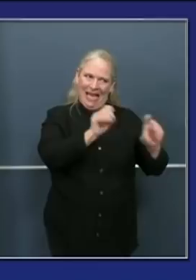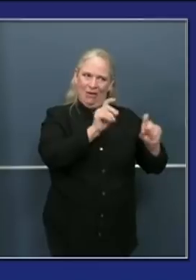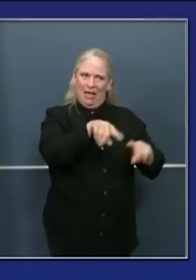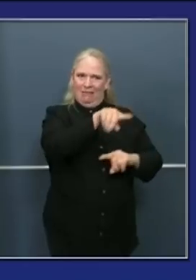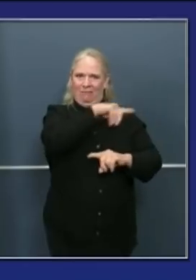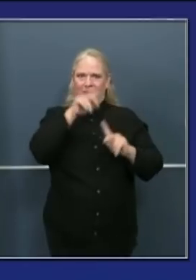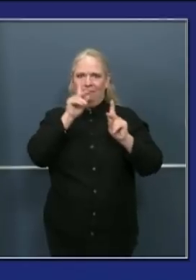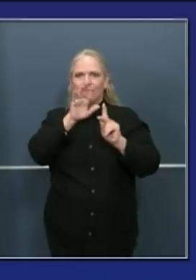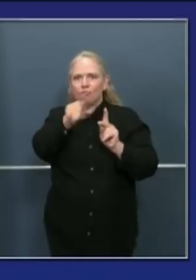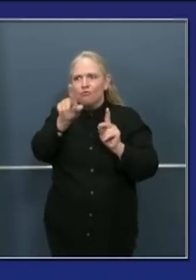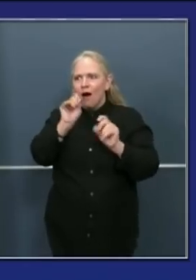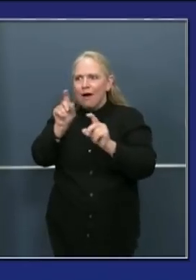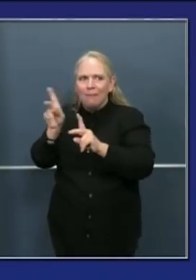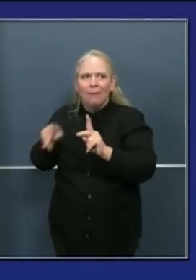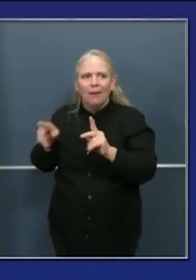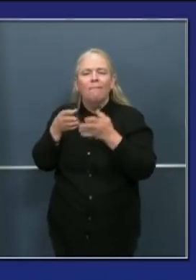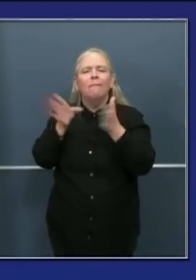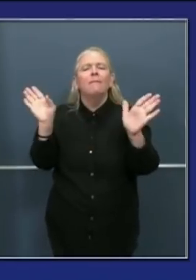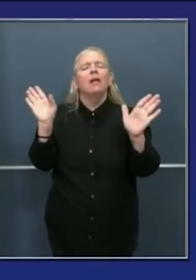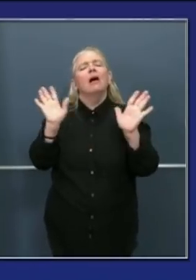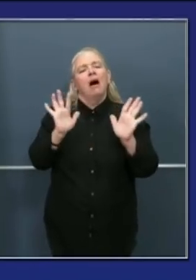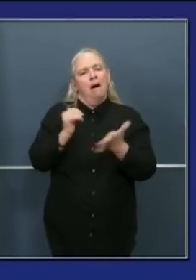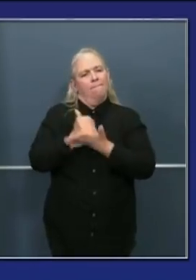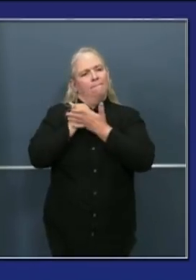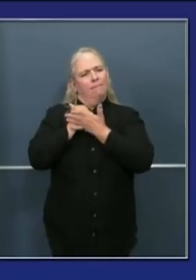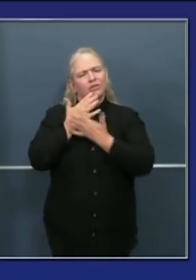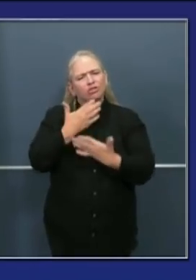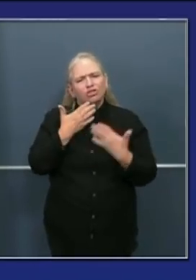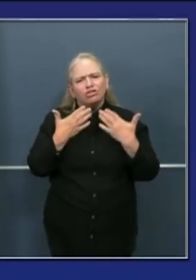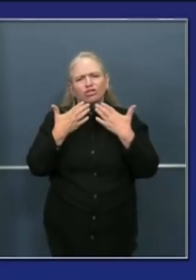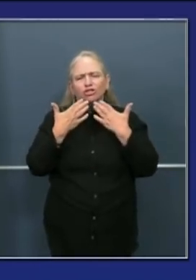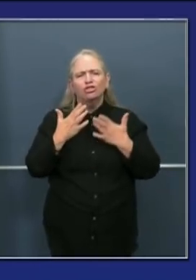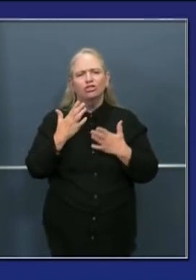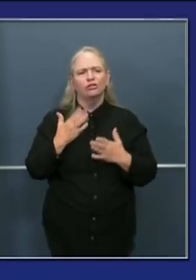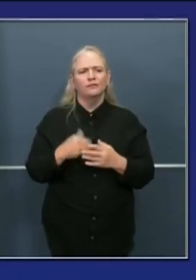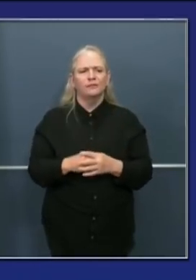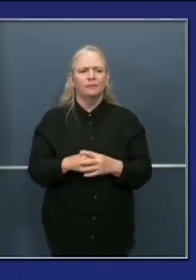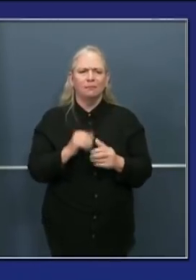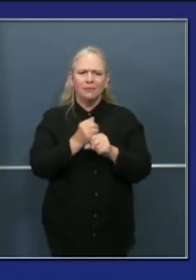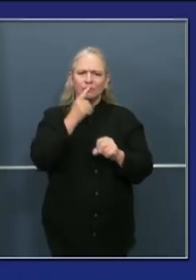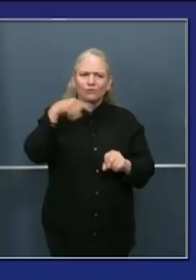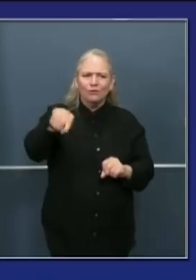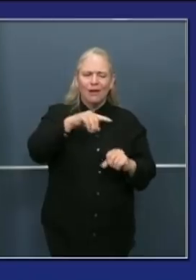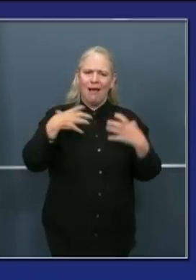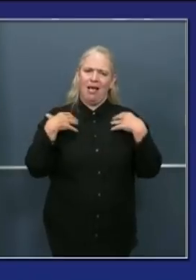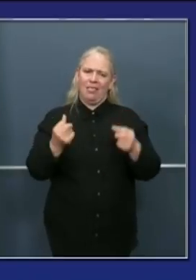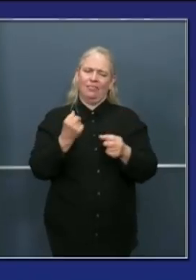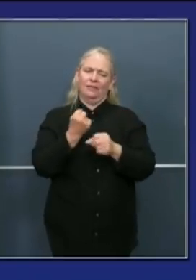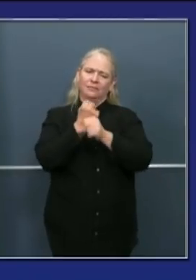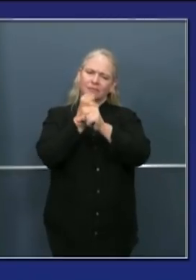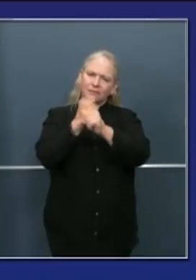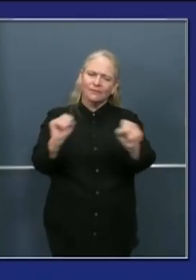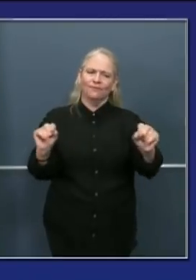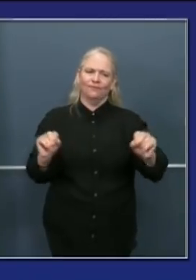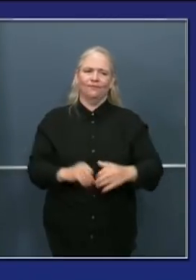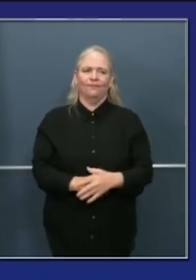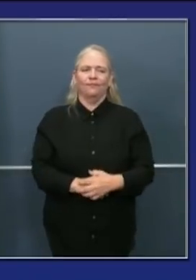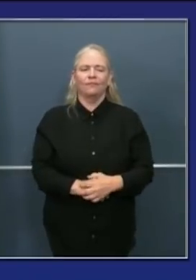DISTANCING. I WANT TO THANK THOSE THAT WERE EDUCATING THE PUBLIC.